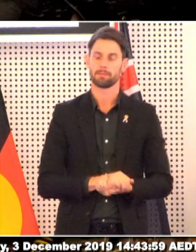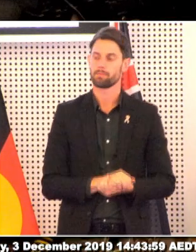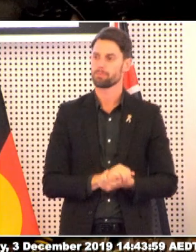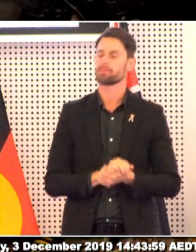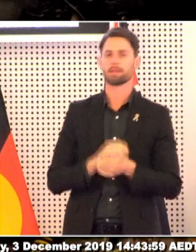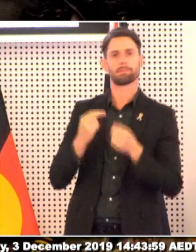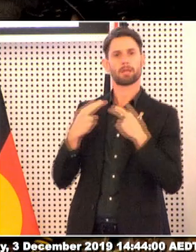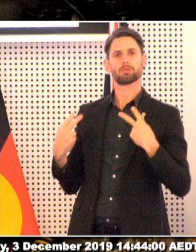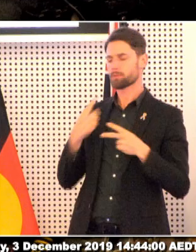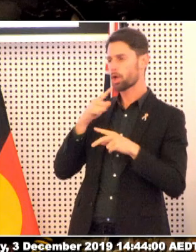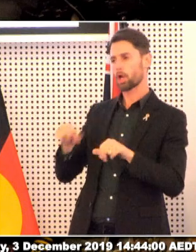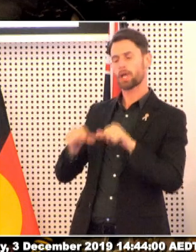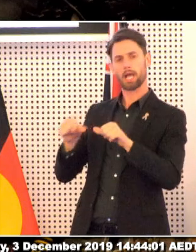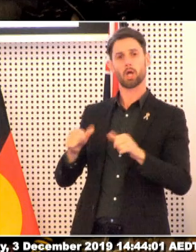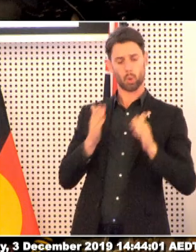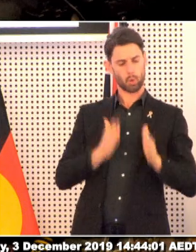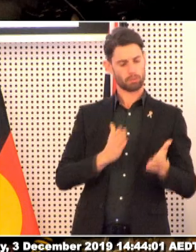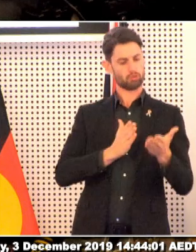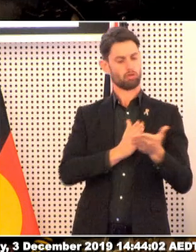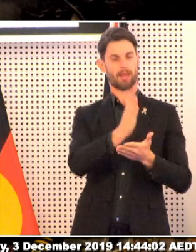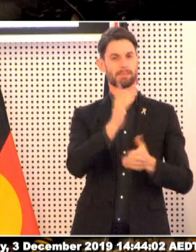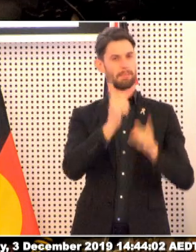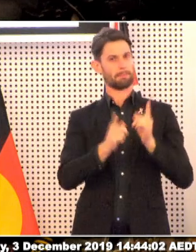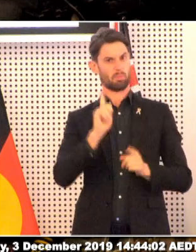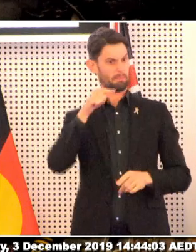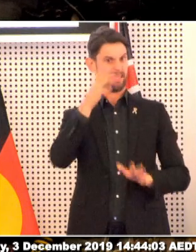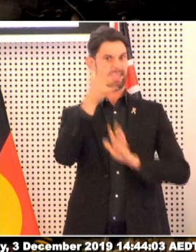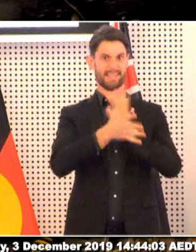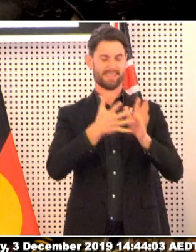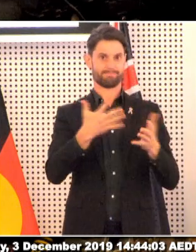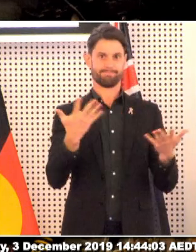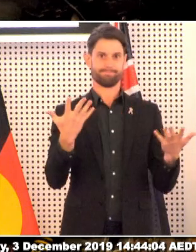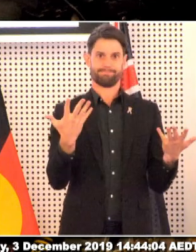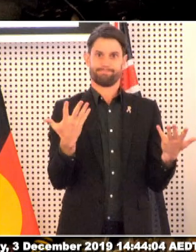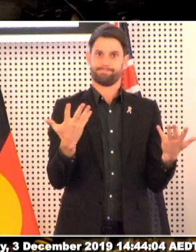of a right in a fairly abstract concept and the challenge can often be translating